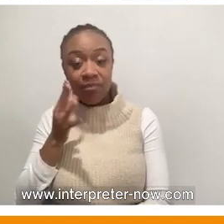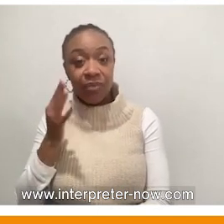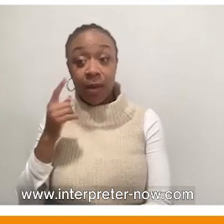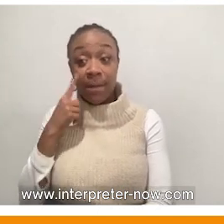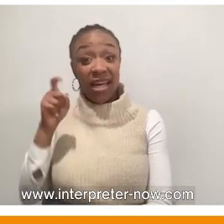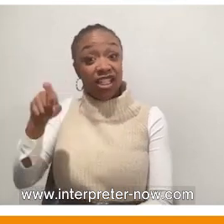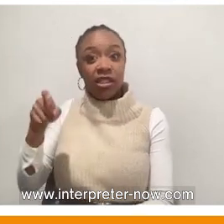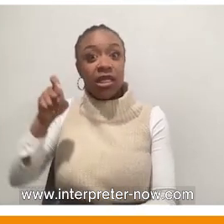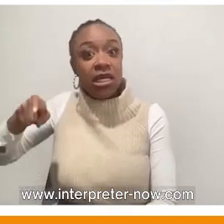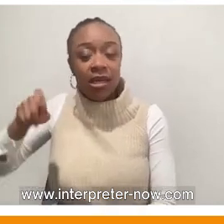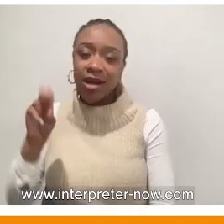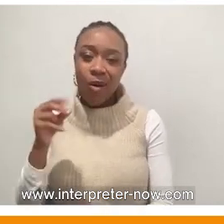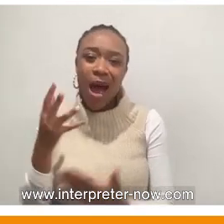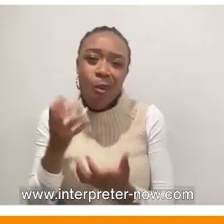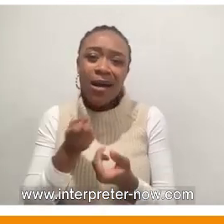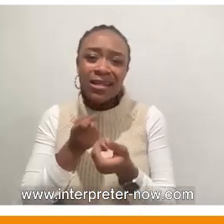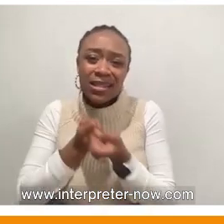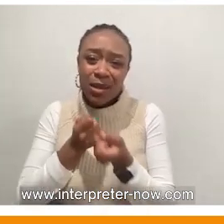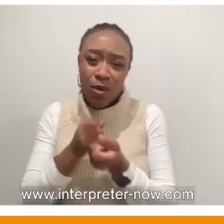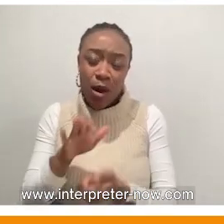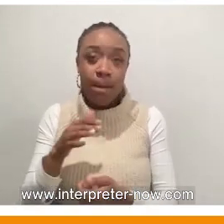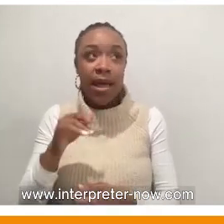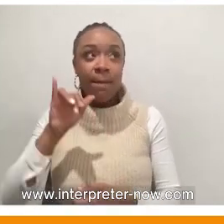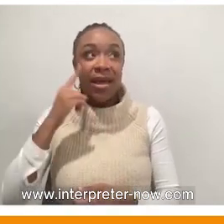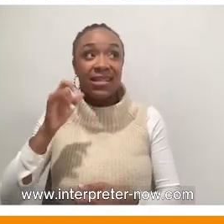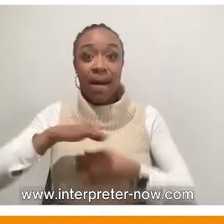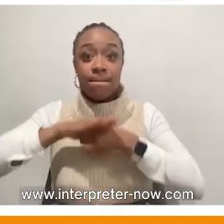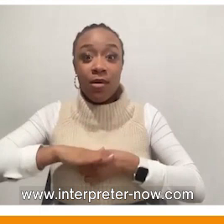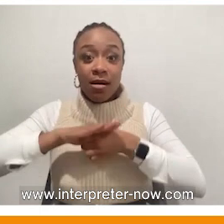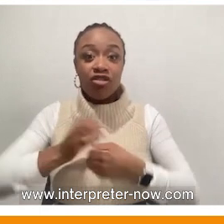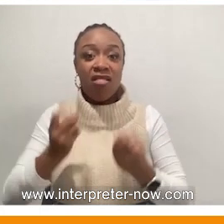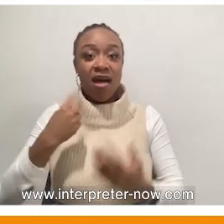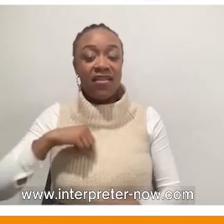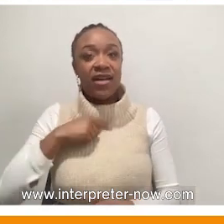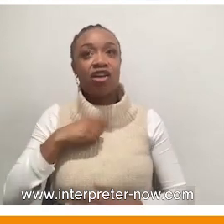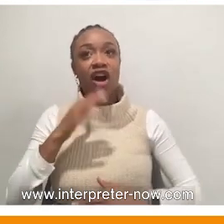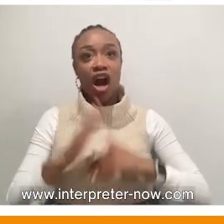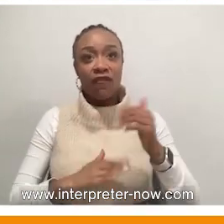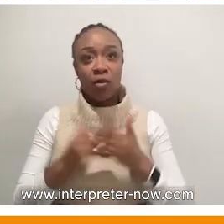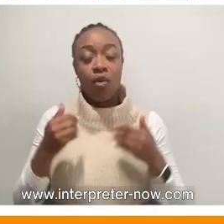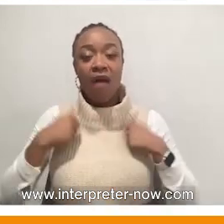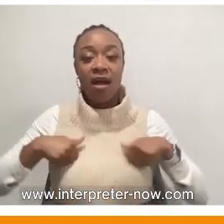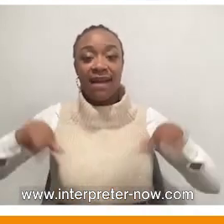So because of that pressure, a lot of us are comfortable giving up parts of ourselves,